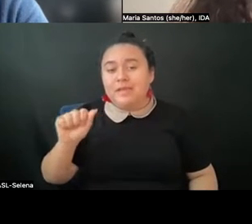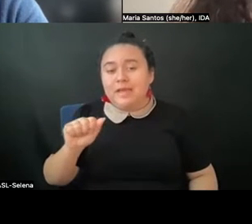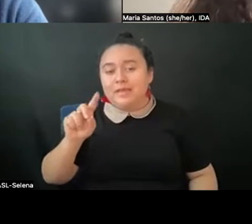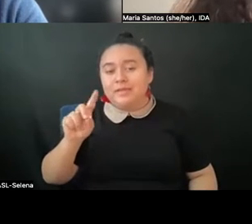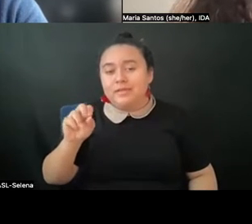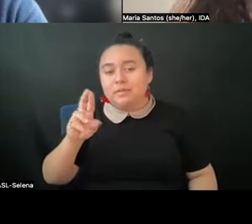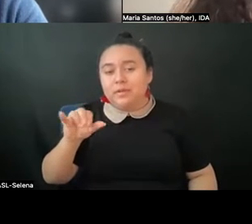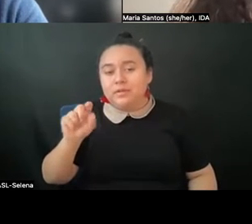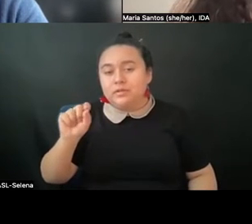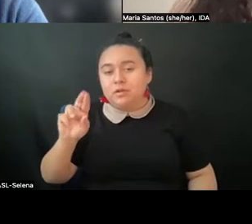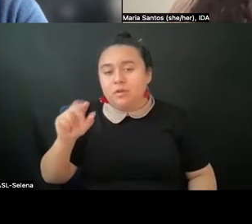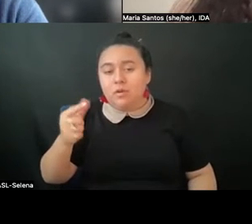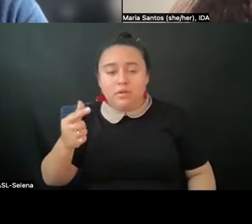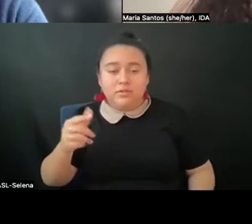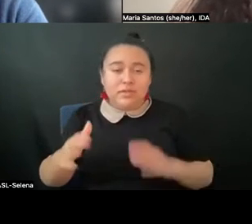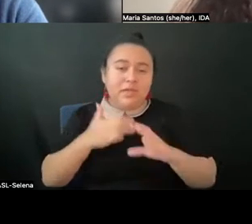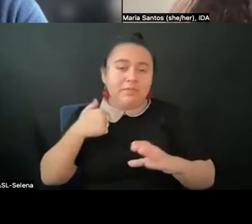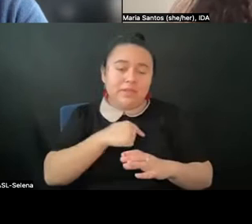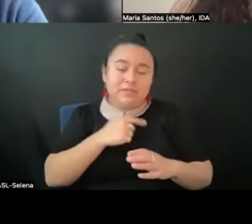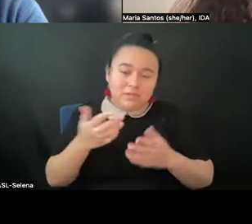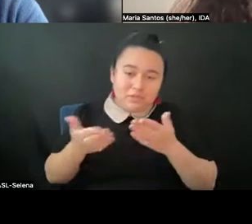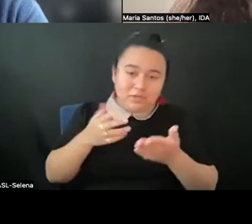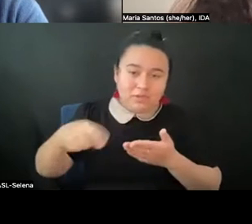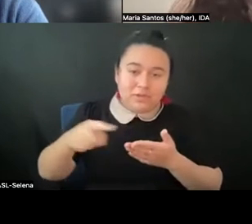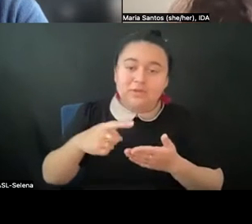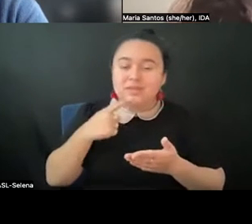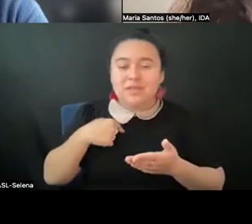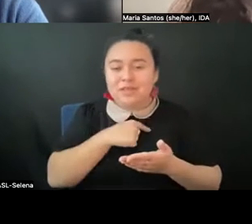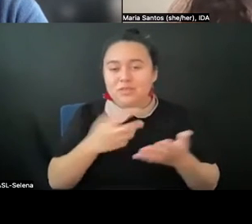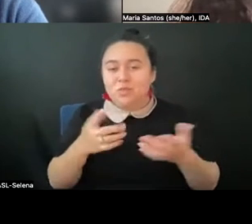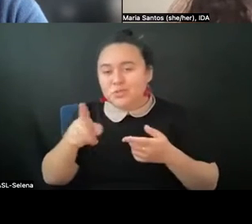We are in service of you so tell us what you need.